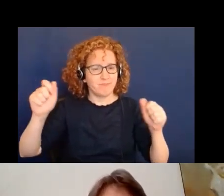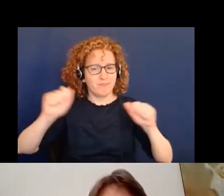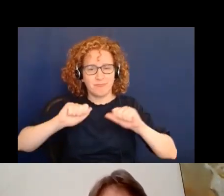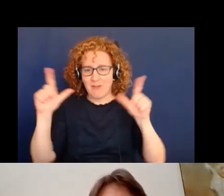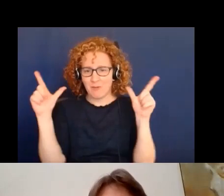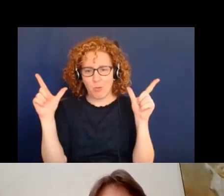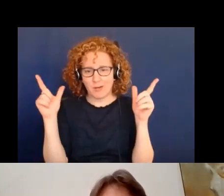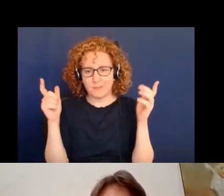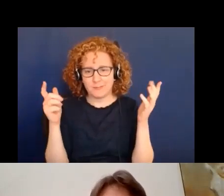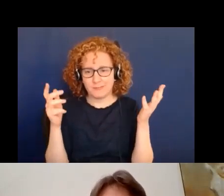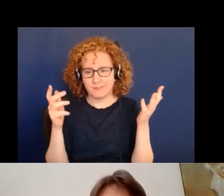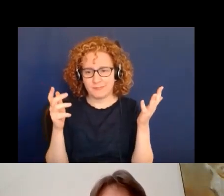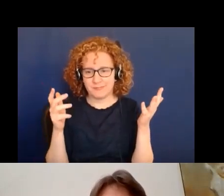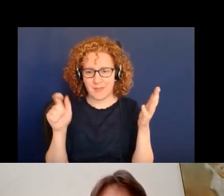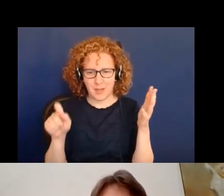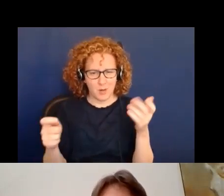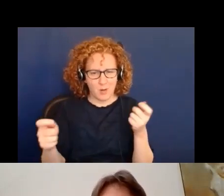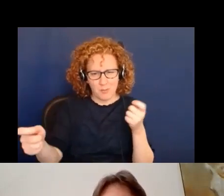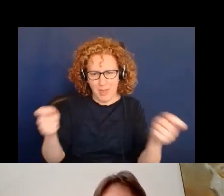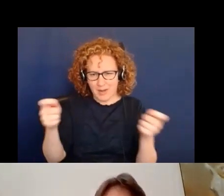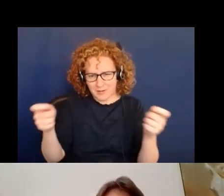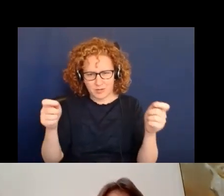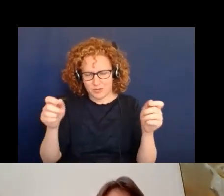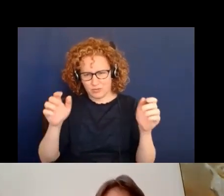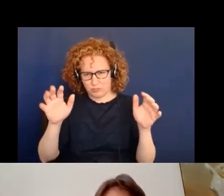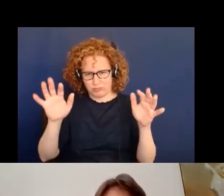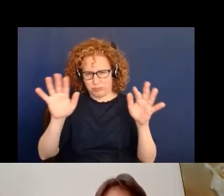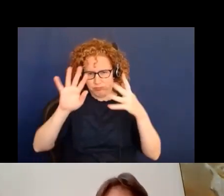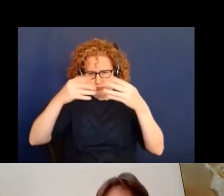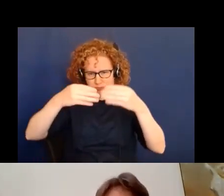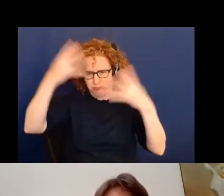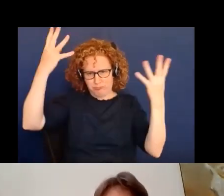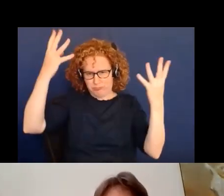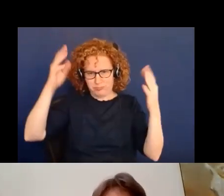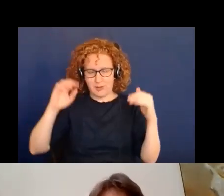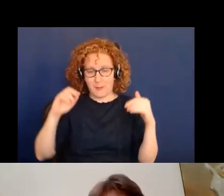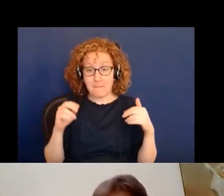everybody's having to manage a lot of things so you know sometimes we're in the midst of a crisis